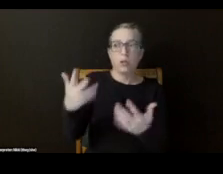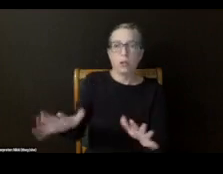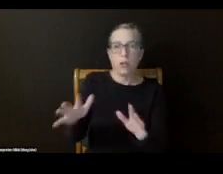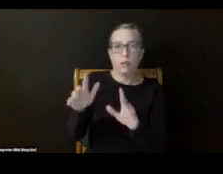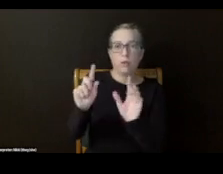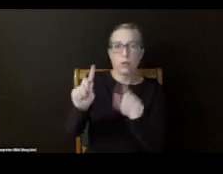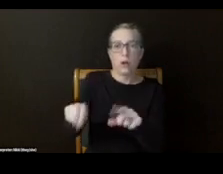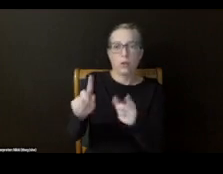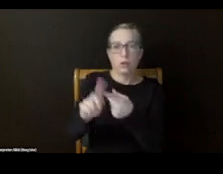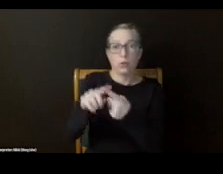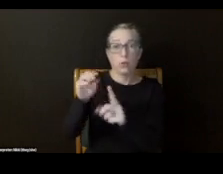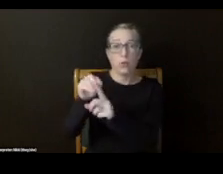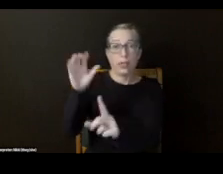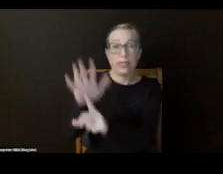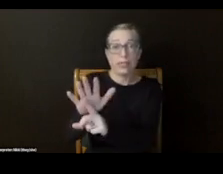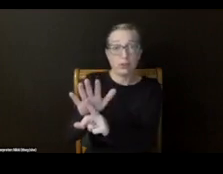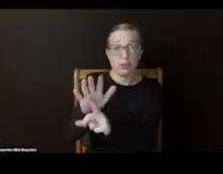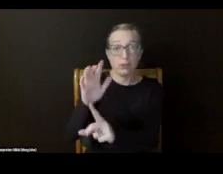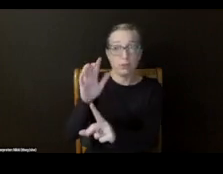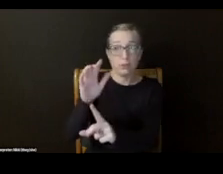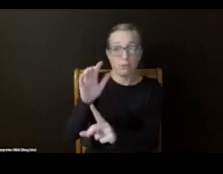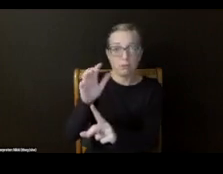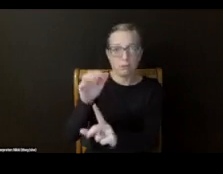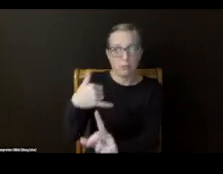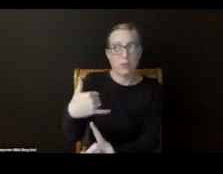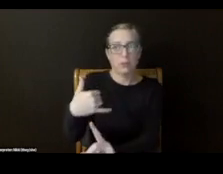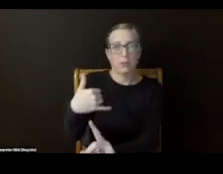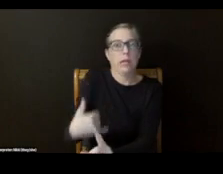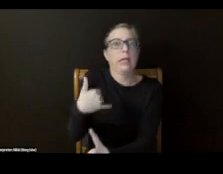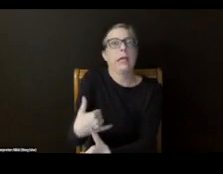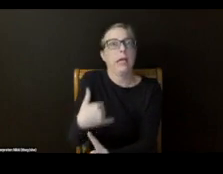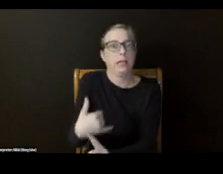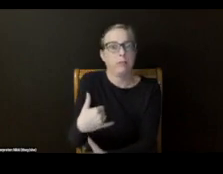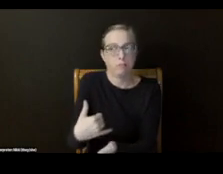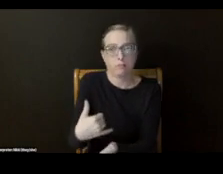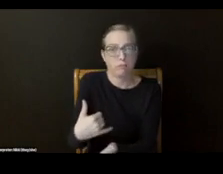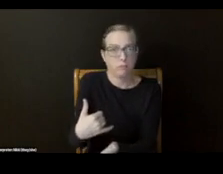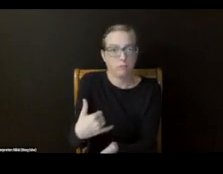So we are fresh raw in the midst